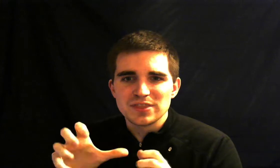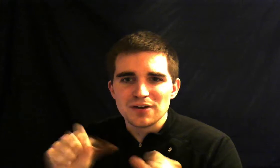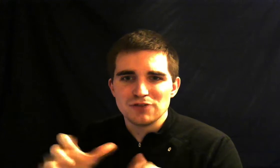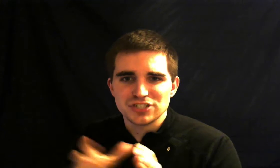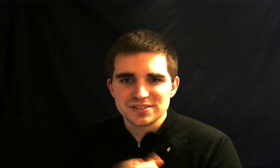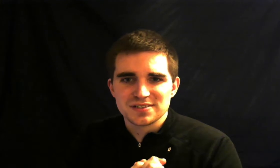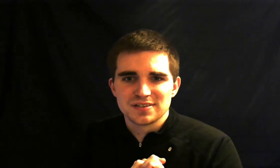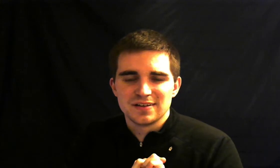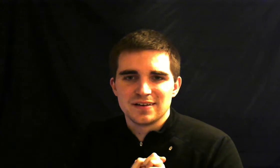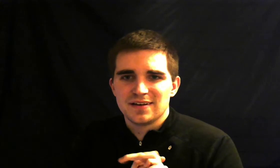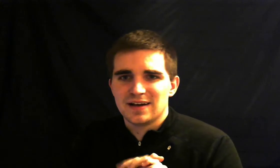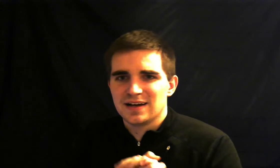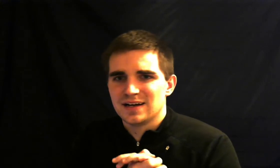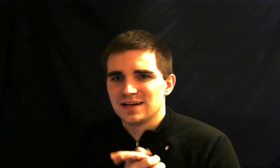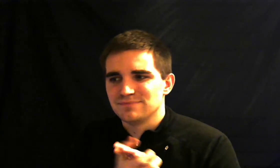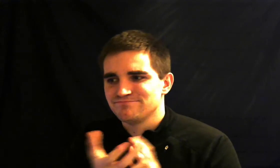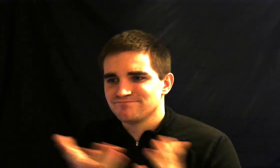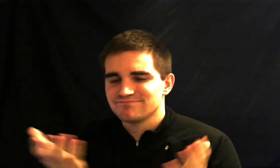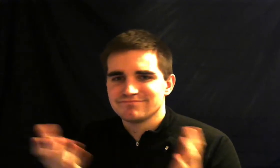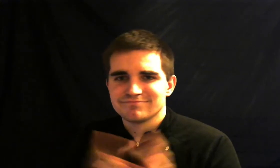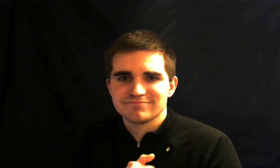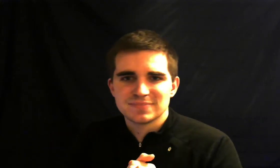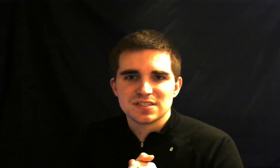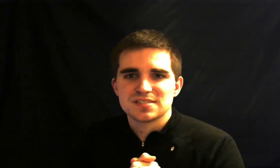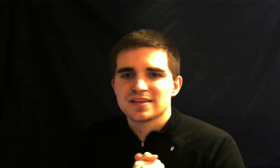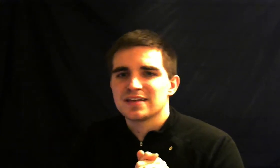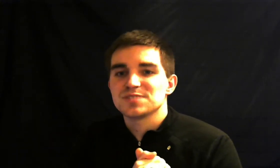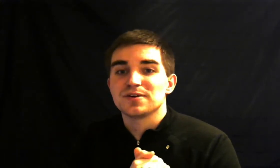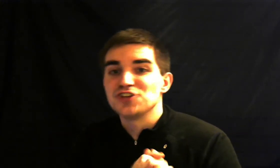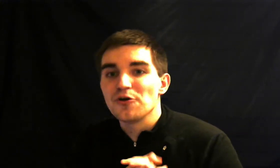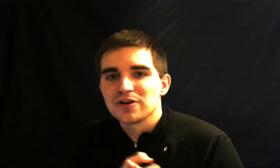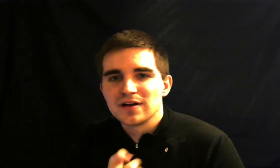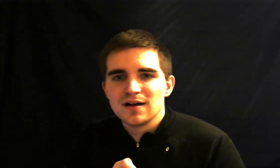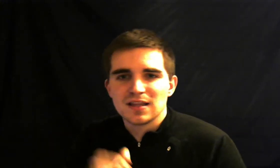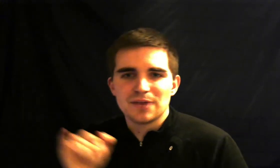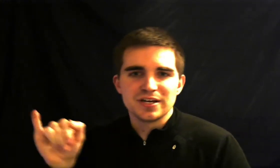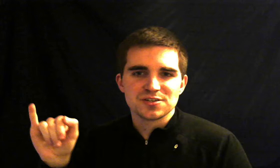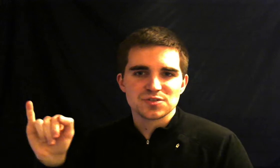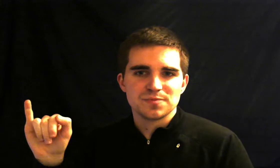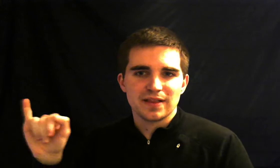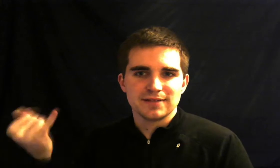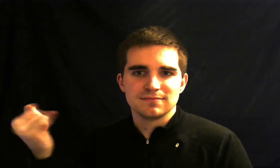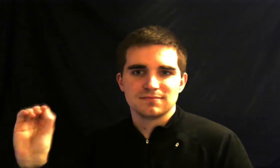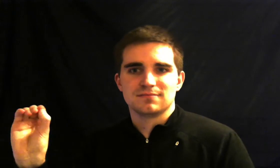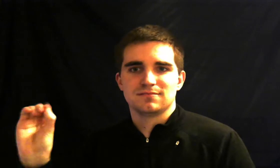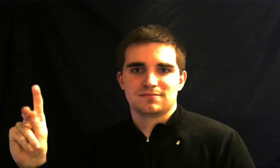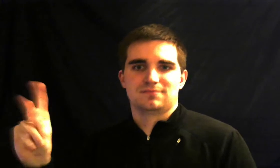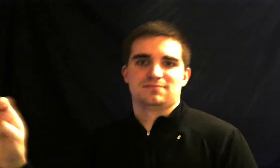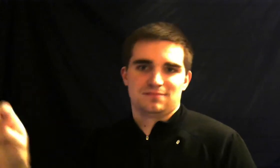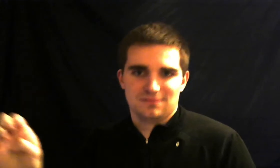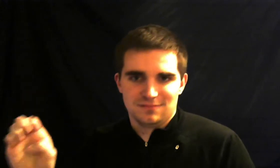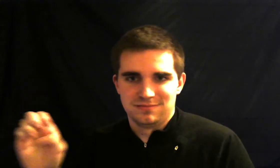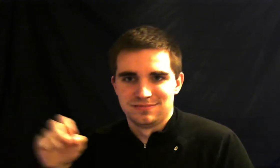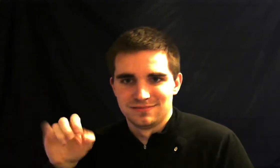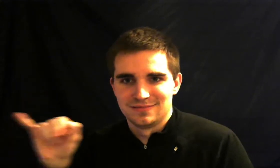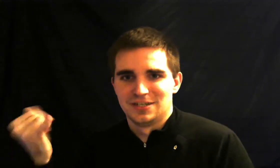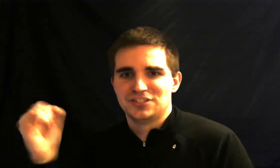their motions let's say let's spell joke a lot of beginners will spell it J-O-K-E